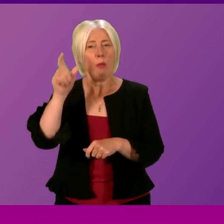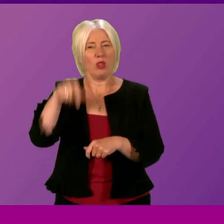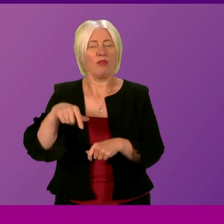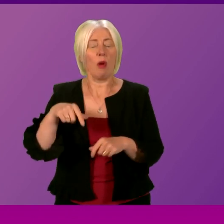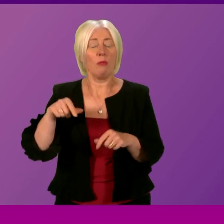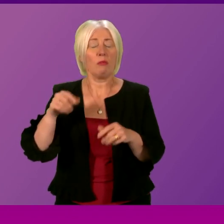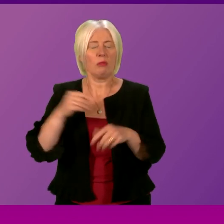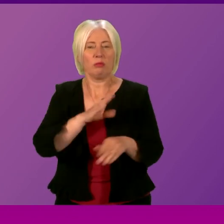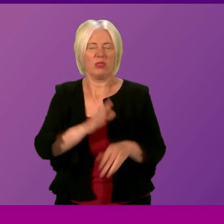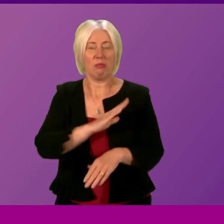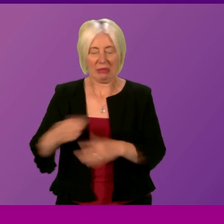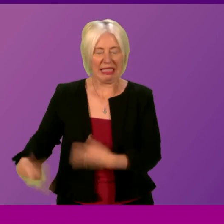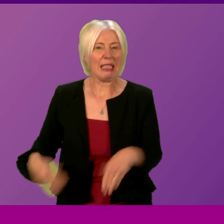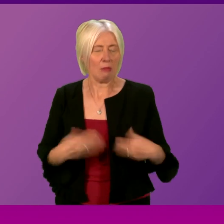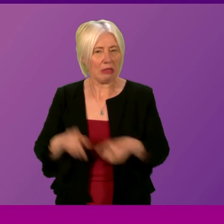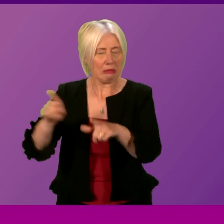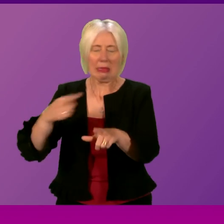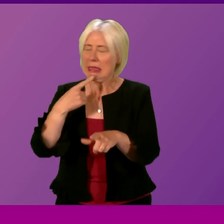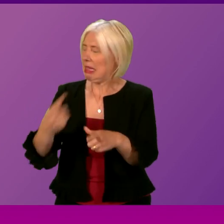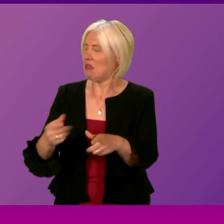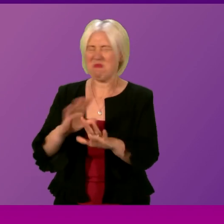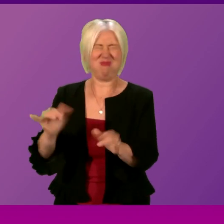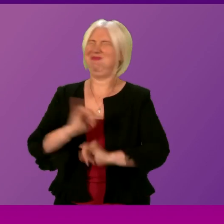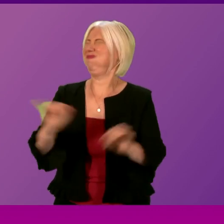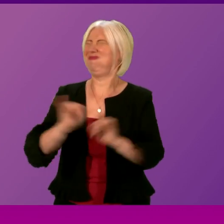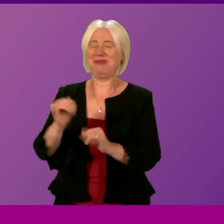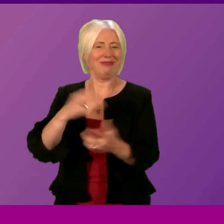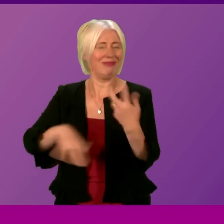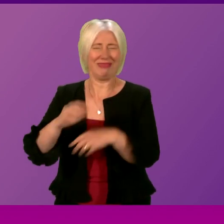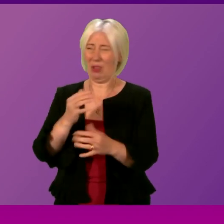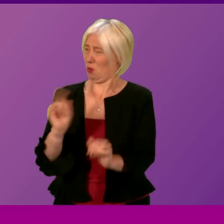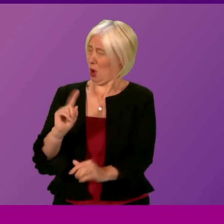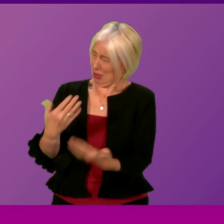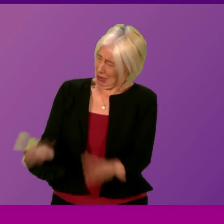“It’s just chaos, isn’t it? It beggars belief ... Everybody is now sitting and wobbling and